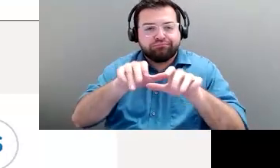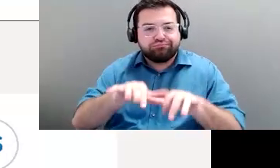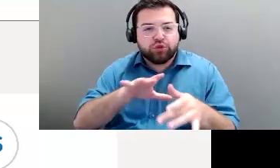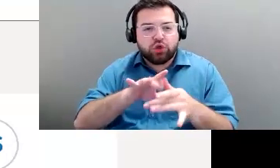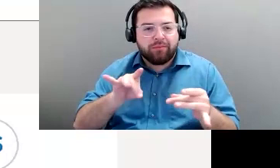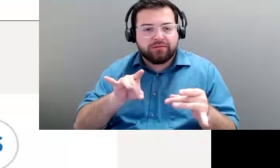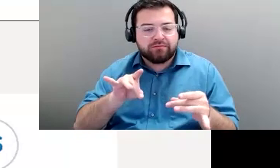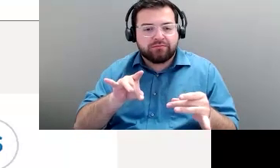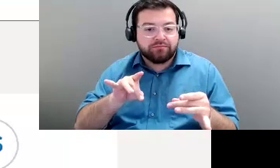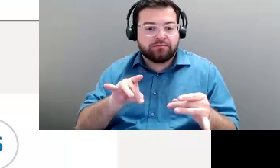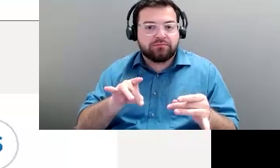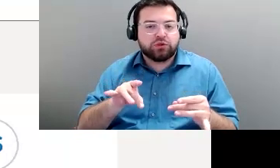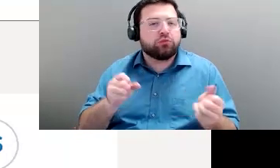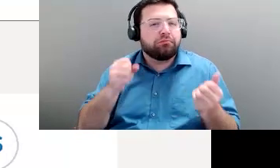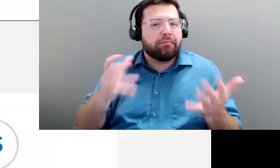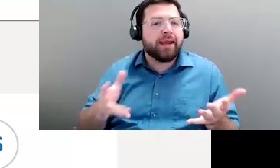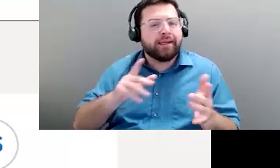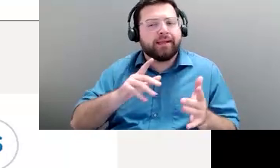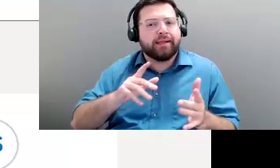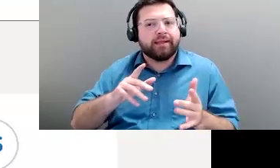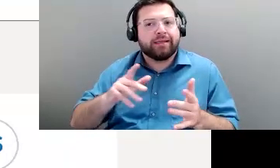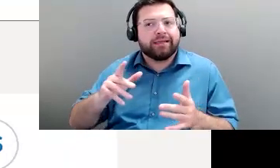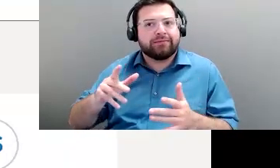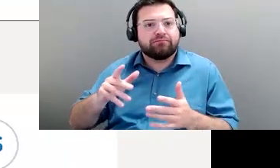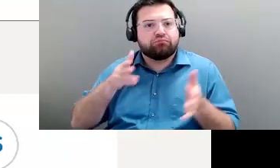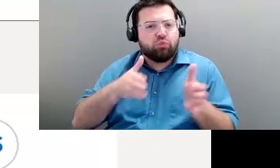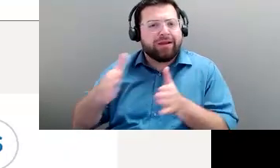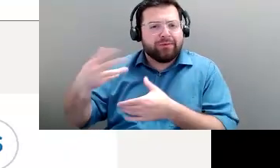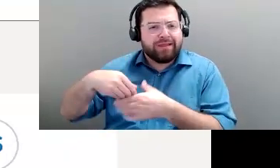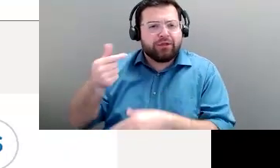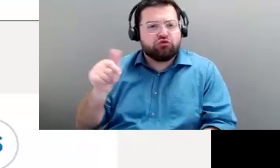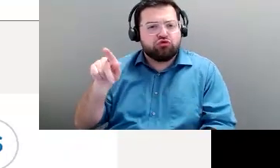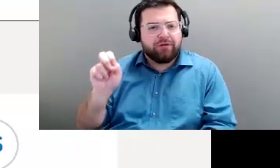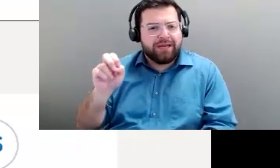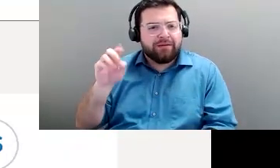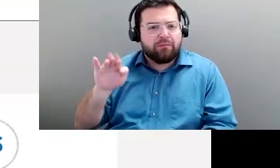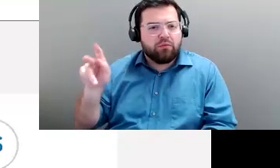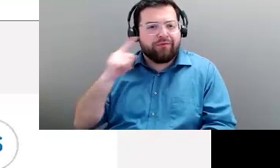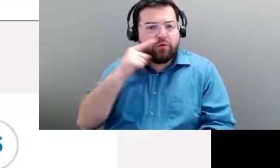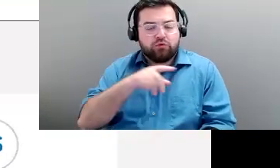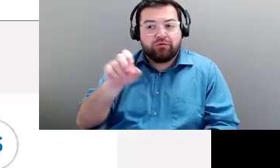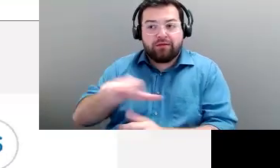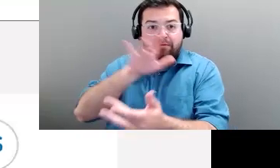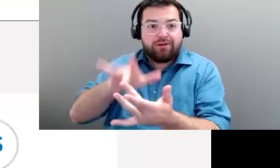And so there are multiple ways in the Gradebook here for you to be able to message your students that.